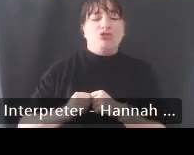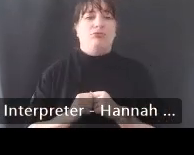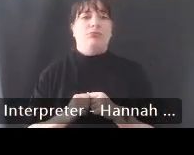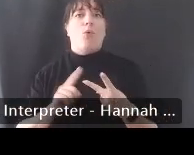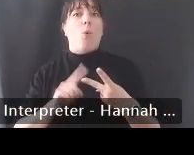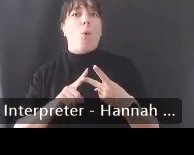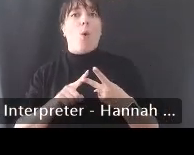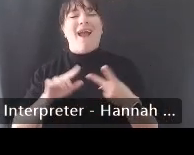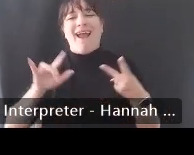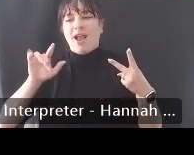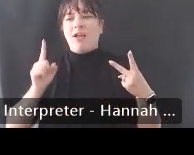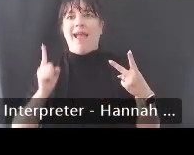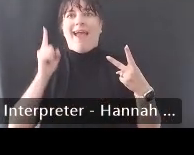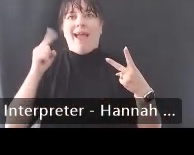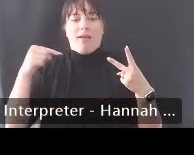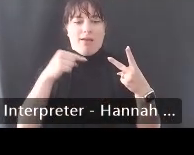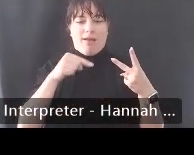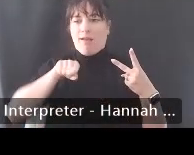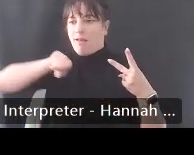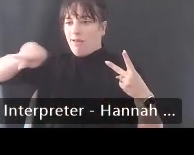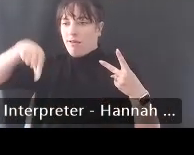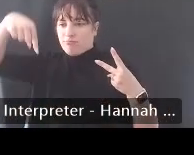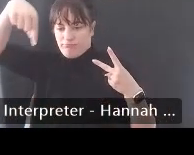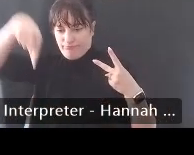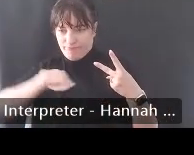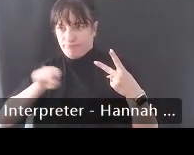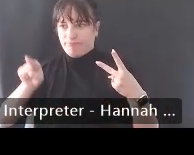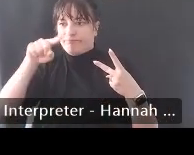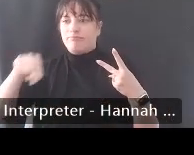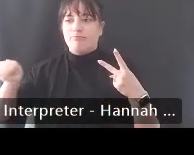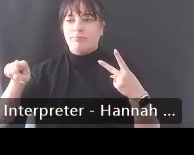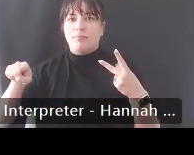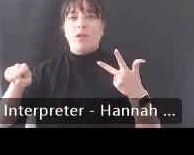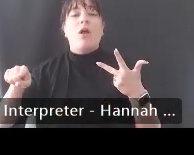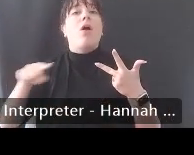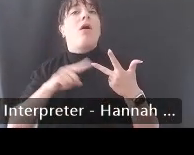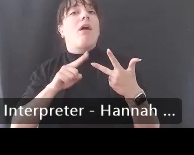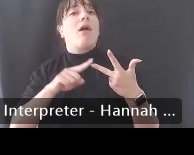And all three of those controls may bring you to different things.